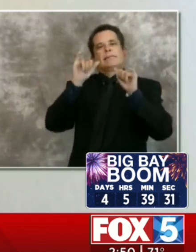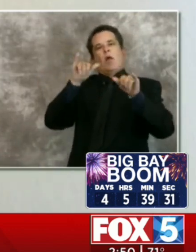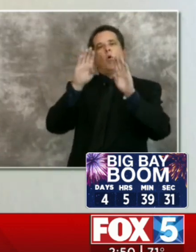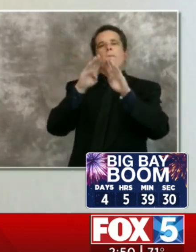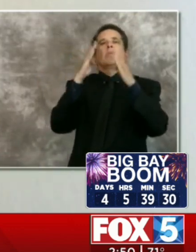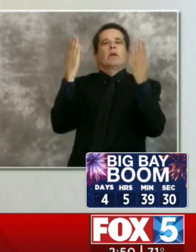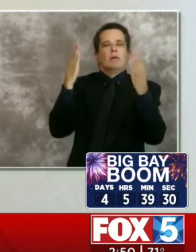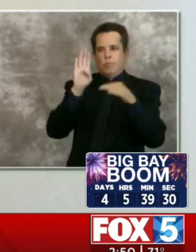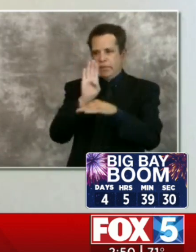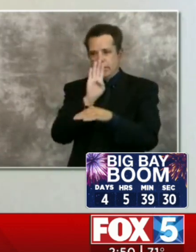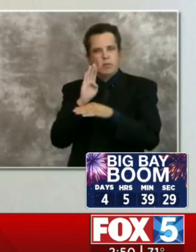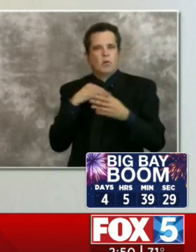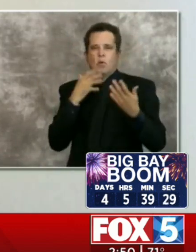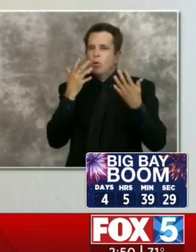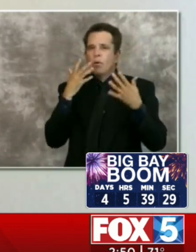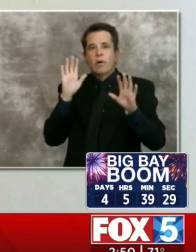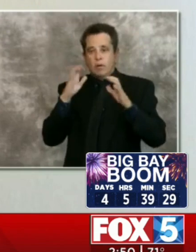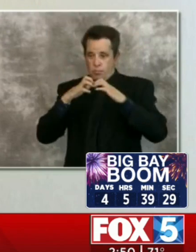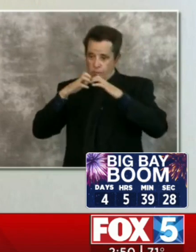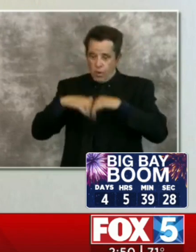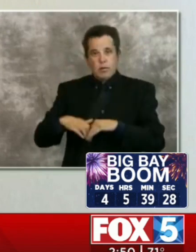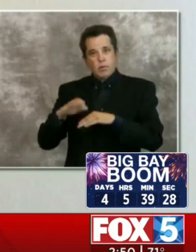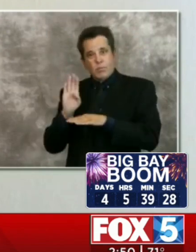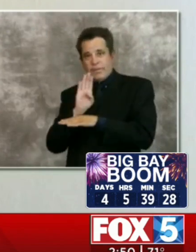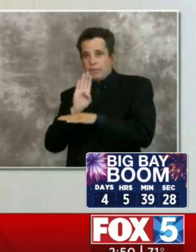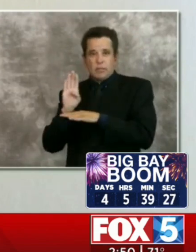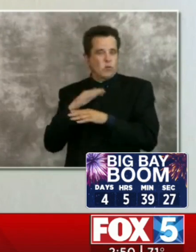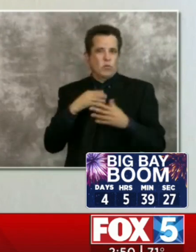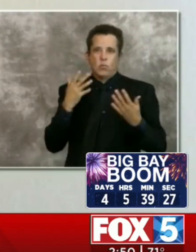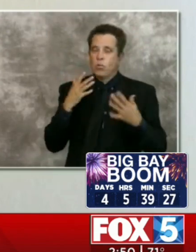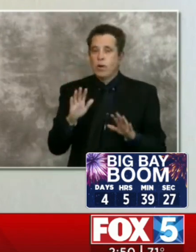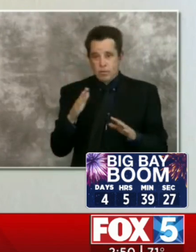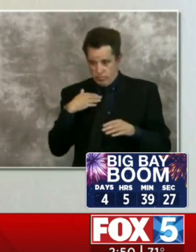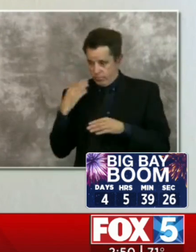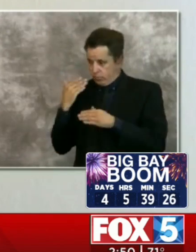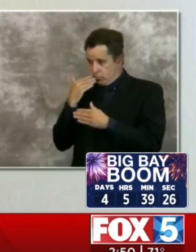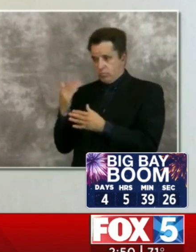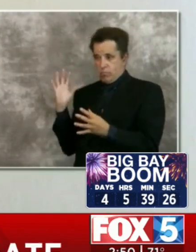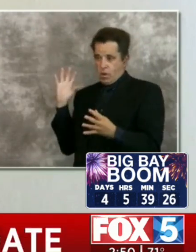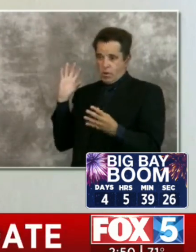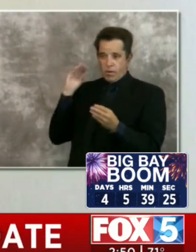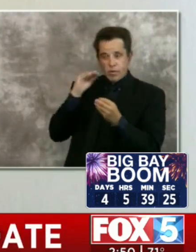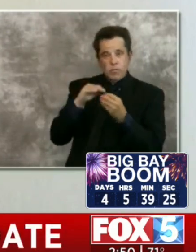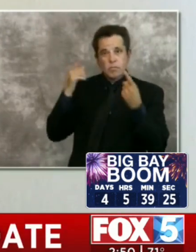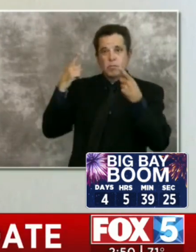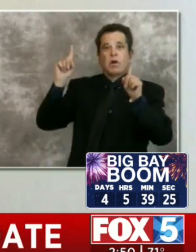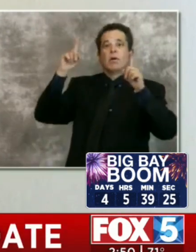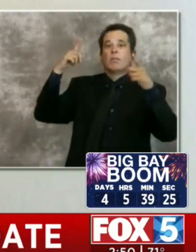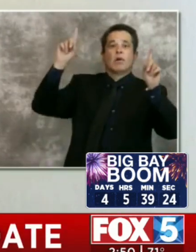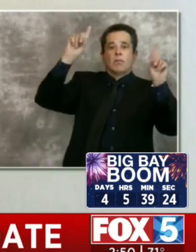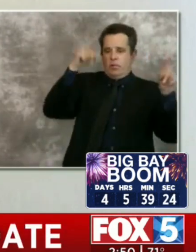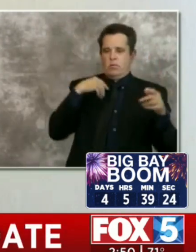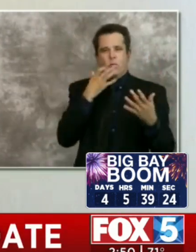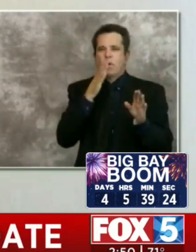GET THEM. BECAUSE OUR TEAM AND OUR INTENTION AND ALL OF THE THINGS WE'RE DOING IS TO FAIL. WE DON'T WANT TO BE IN A SITUATION WHERE WE THROW AWAY